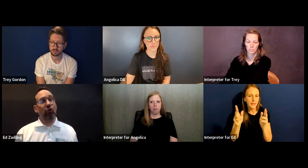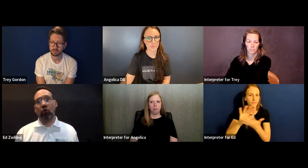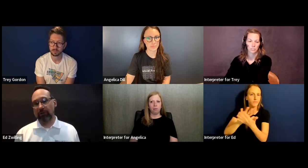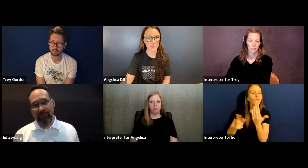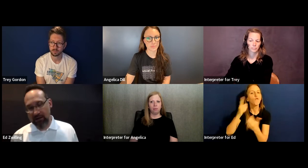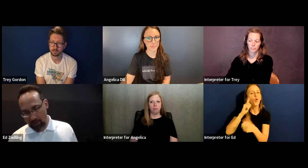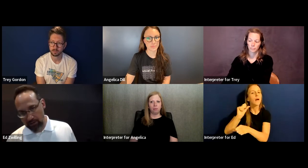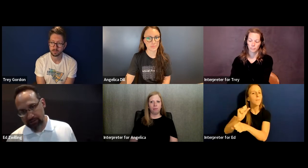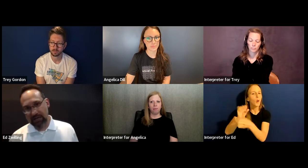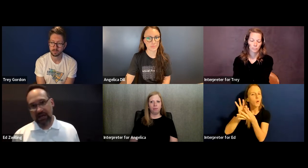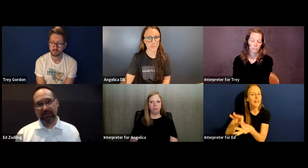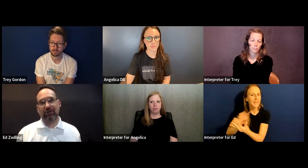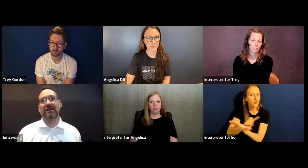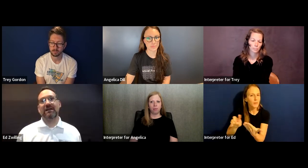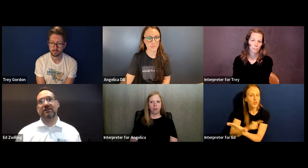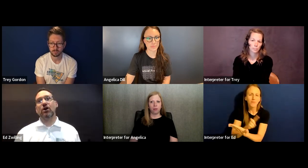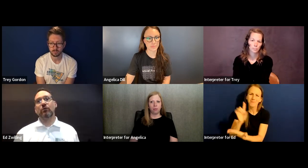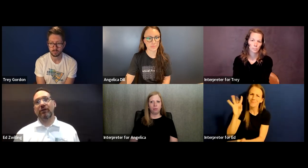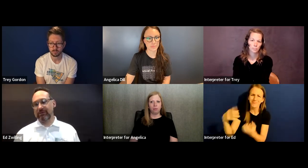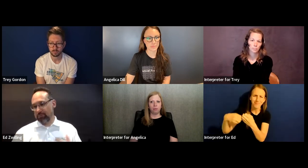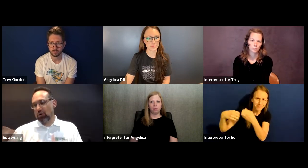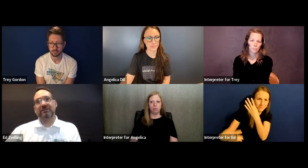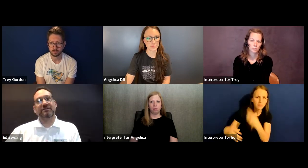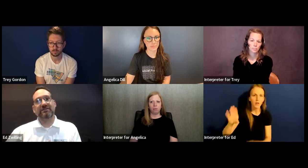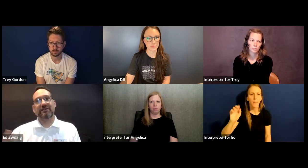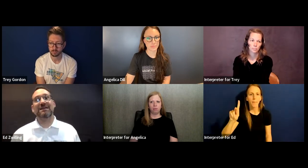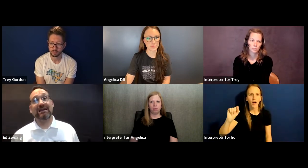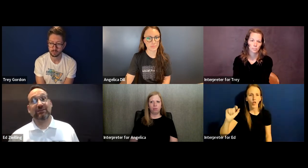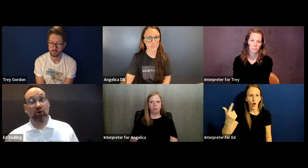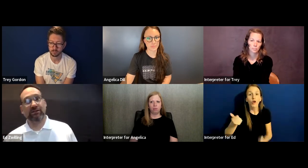horribly backlogged and trying to get in to talk with them is a process that takes months